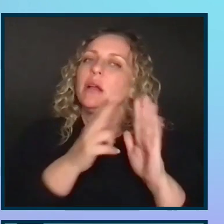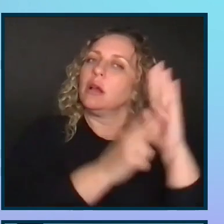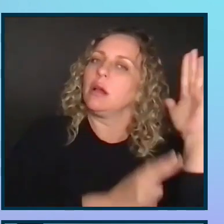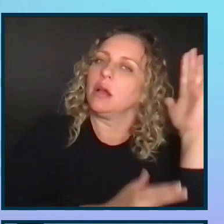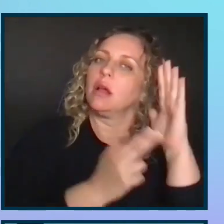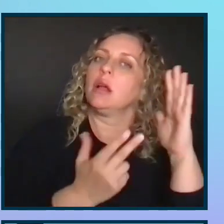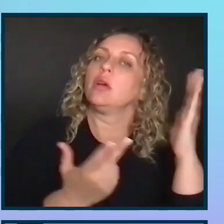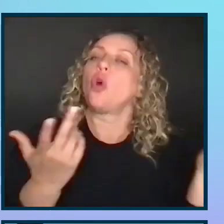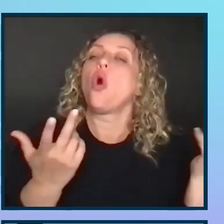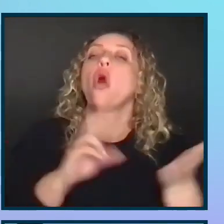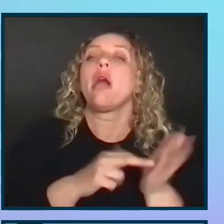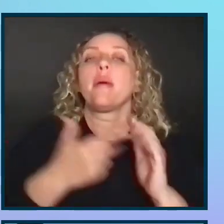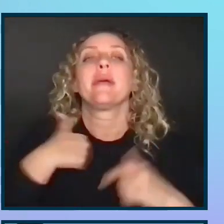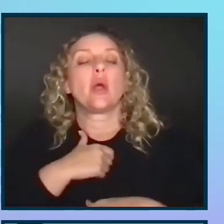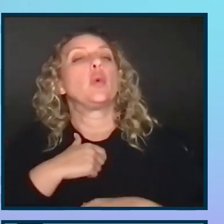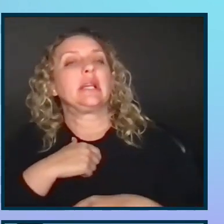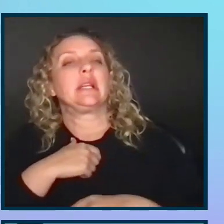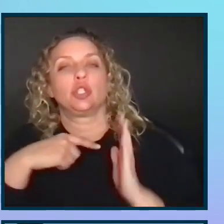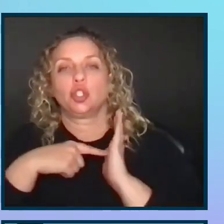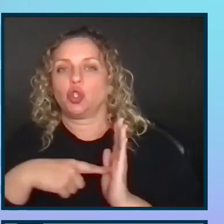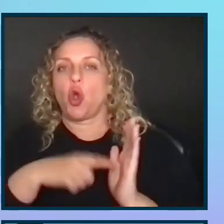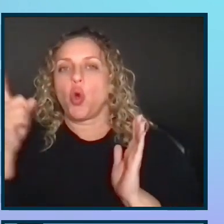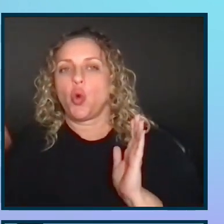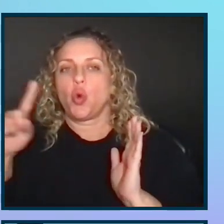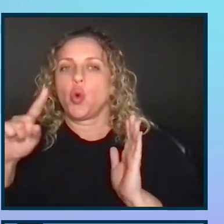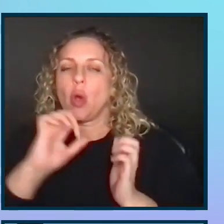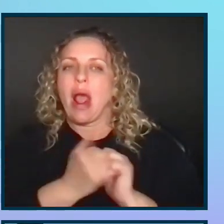Here we made some color simulations to show how users